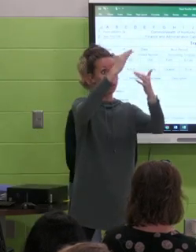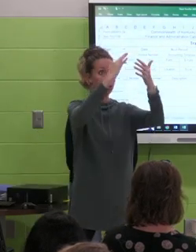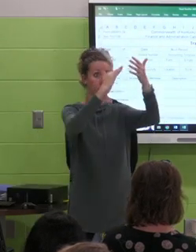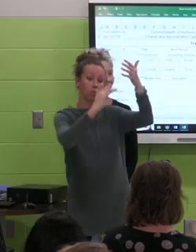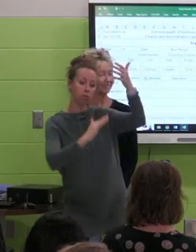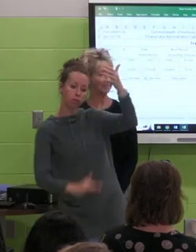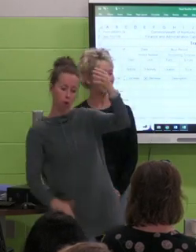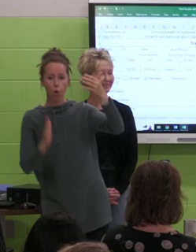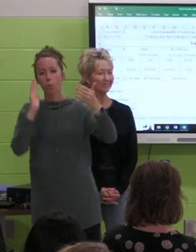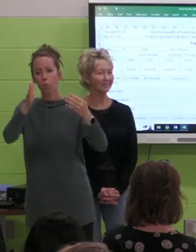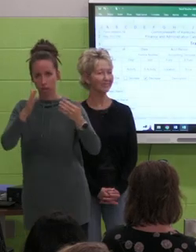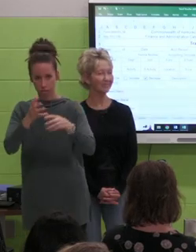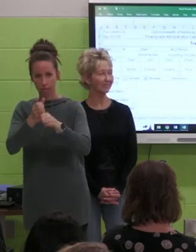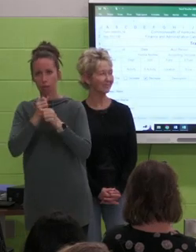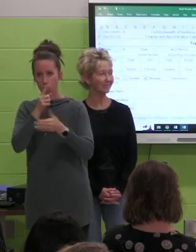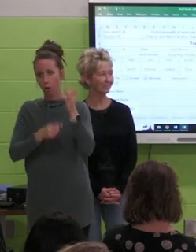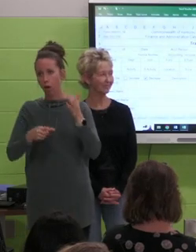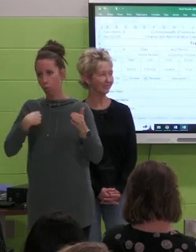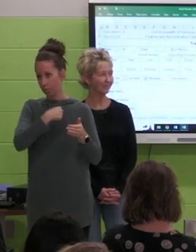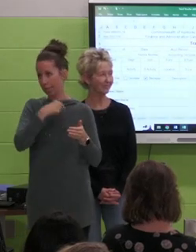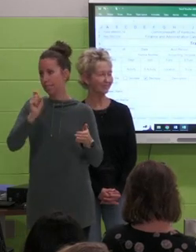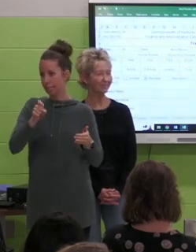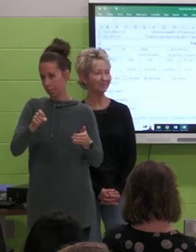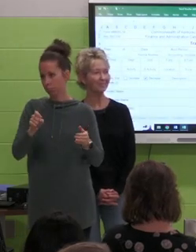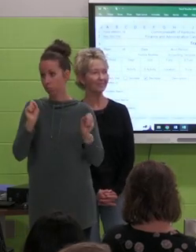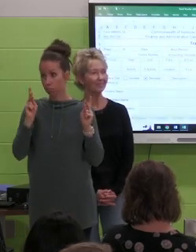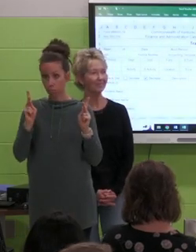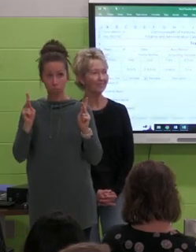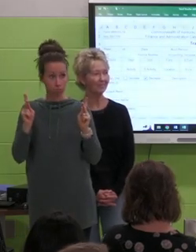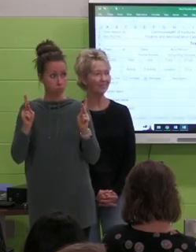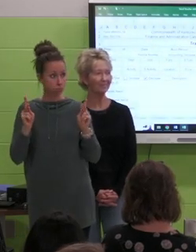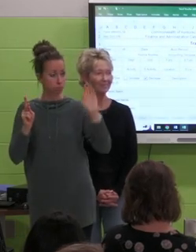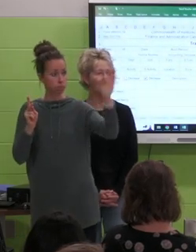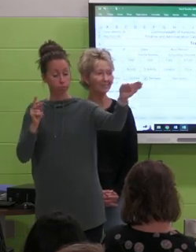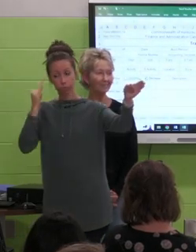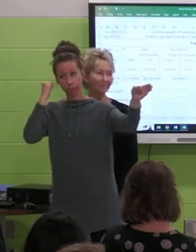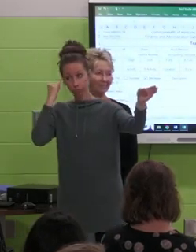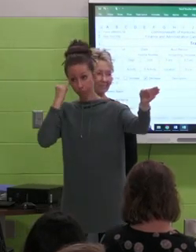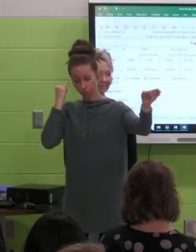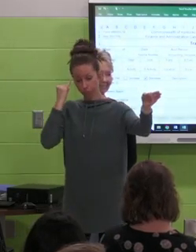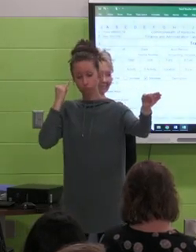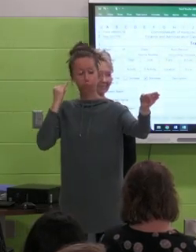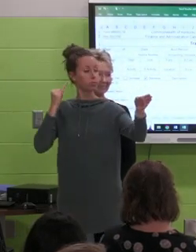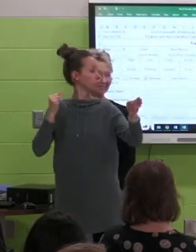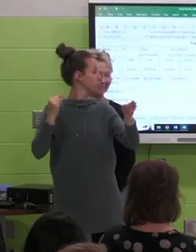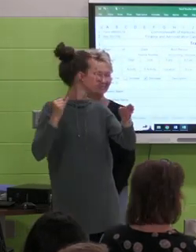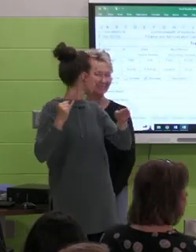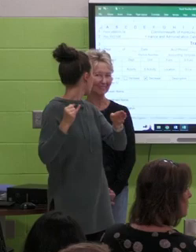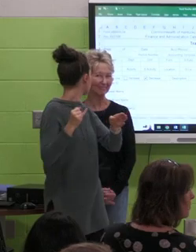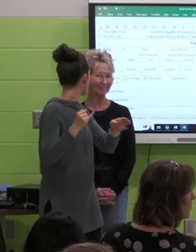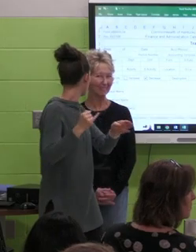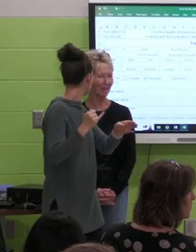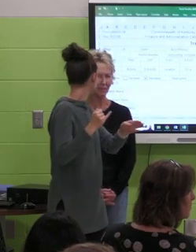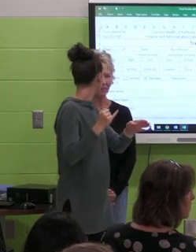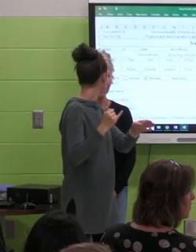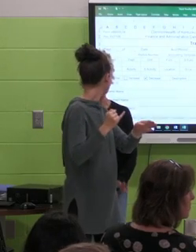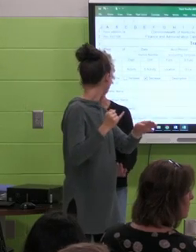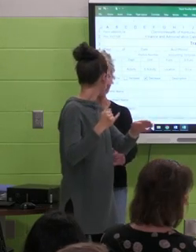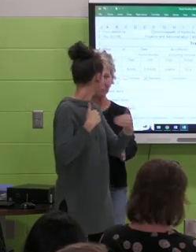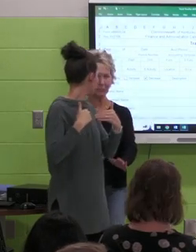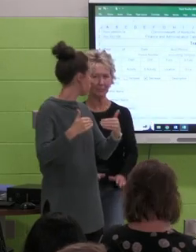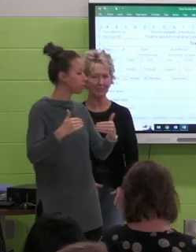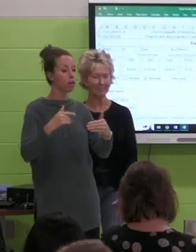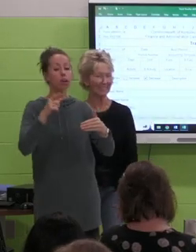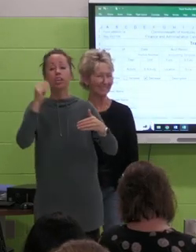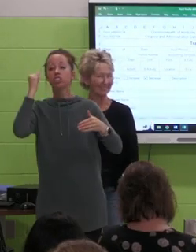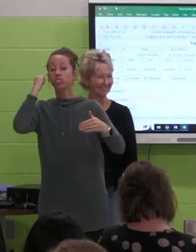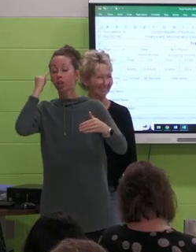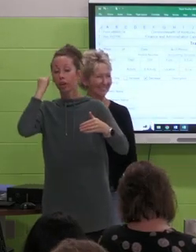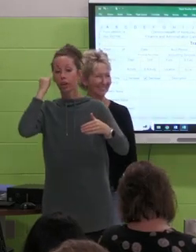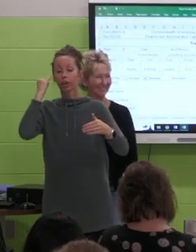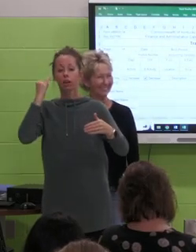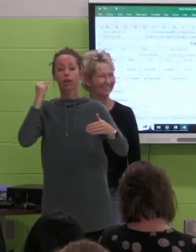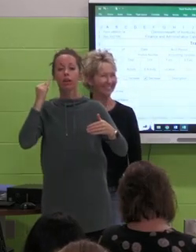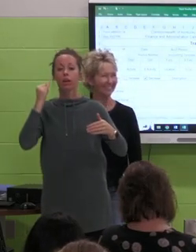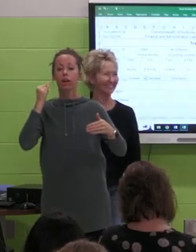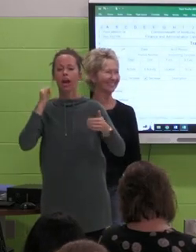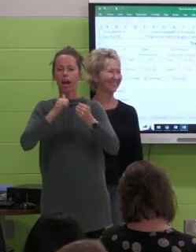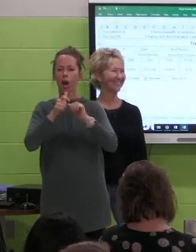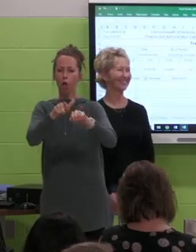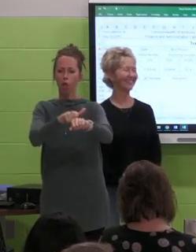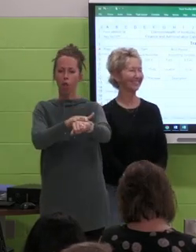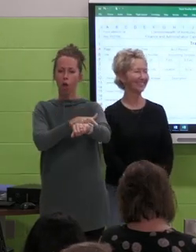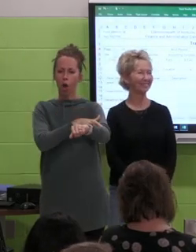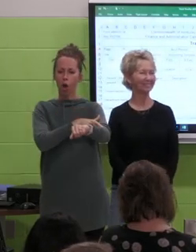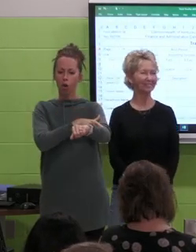the things we need ASAP okay okay so ideally how long from the time that we put a request in should